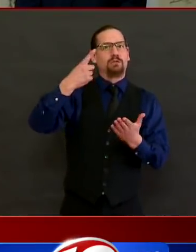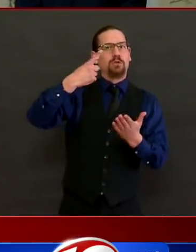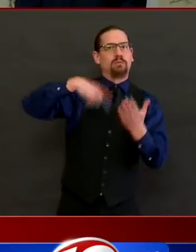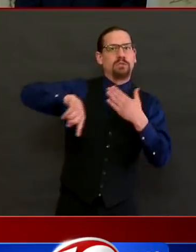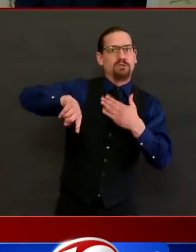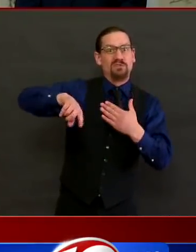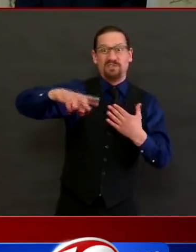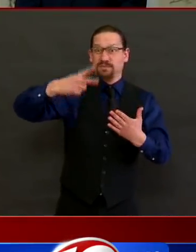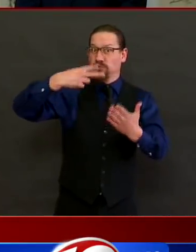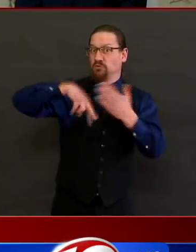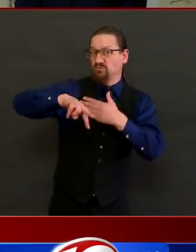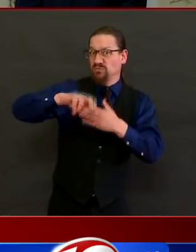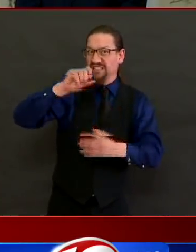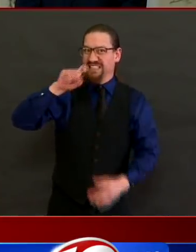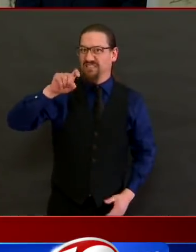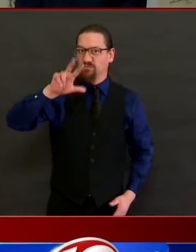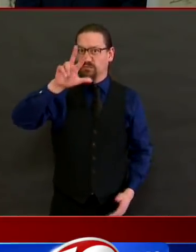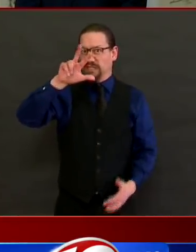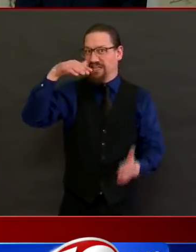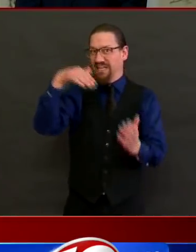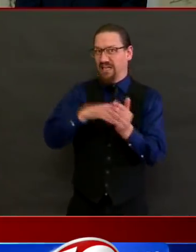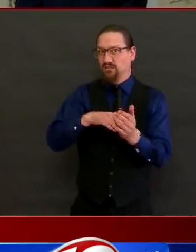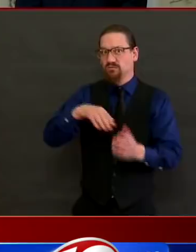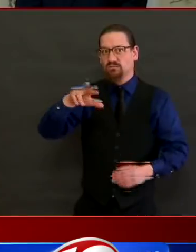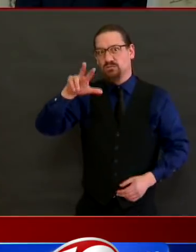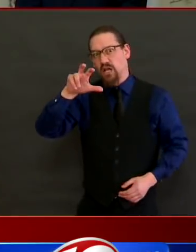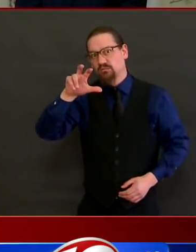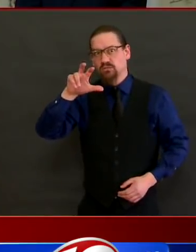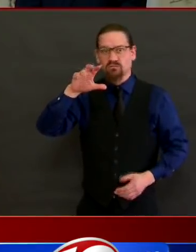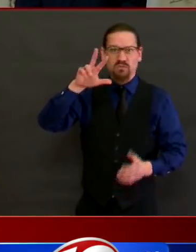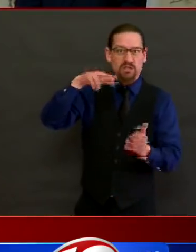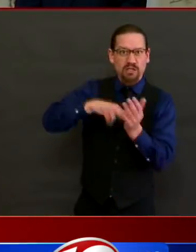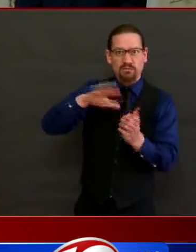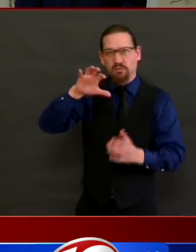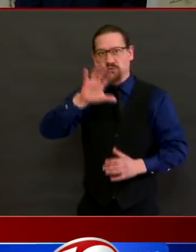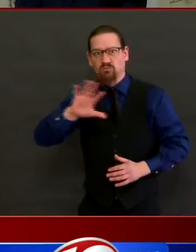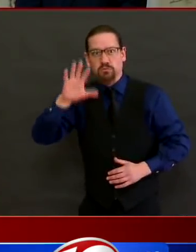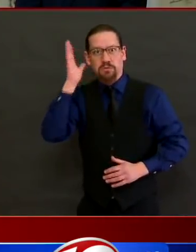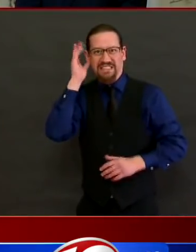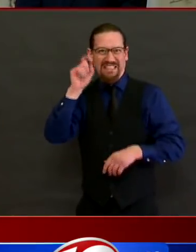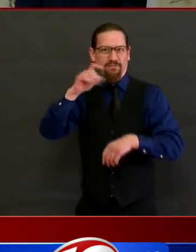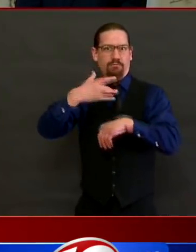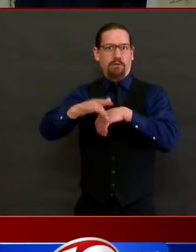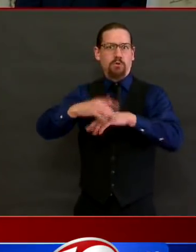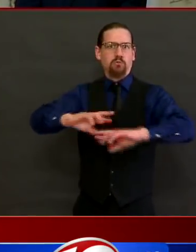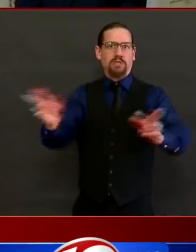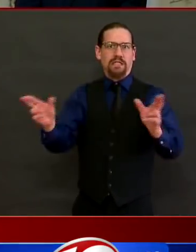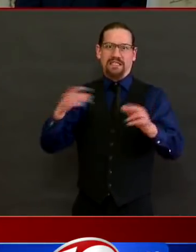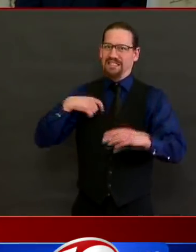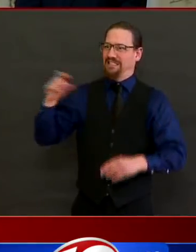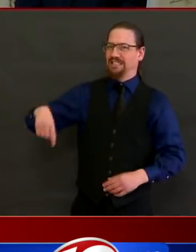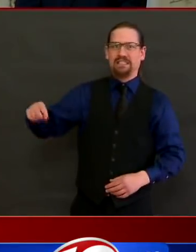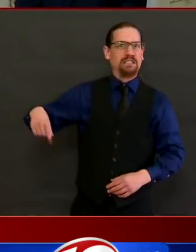IF WE NEED TO, WE WILL BE READY WITH OVER 3500 HOSPITAL BEDS IN THE NEXT FEW WEEKS. BUT, BECAUSE WE HAVE ALL BEEN